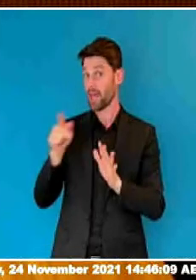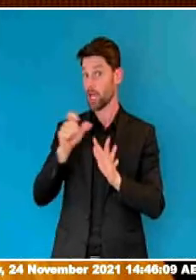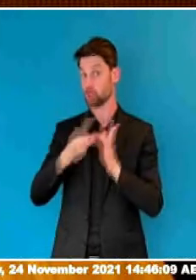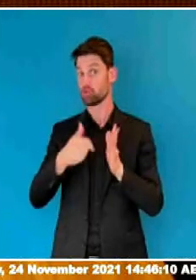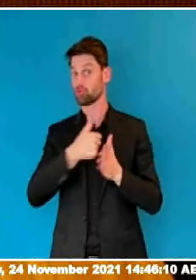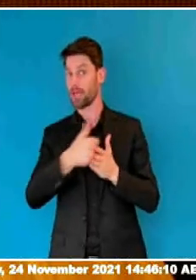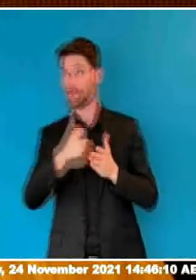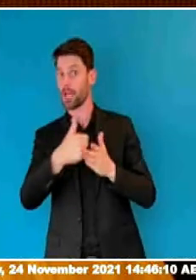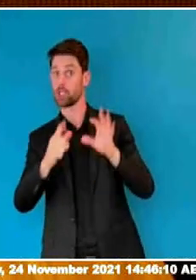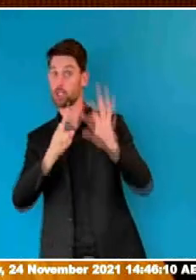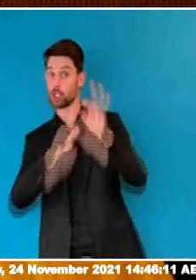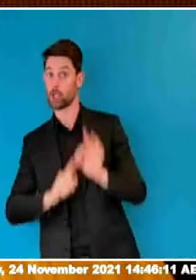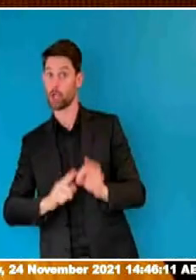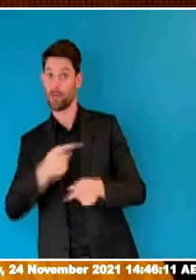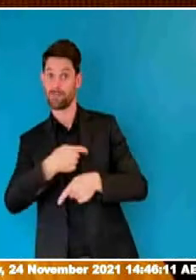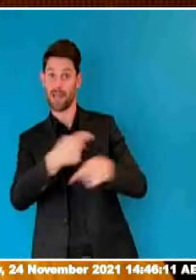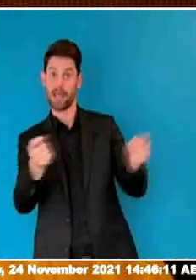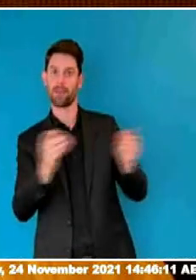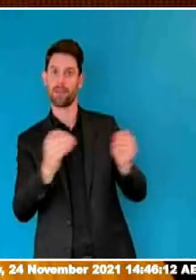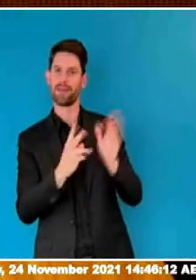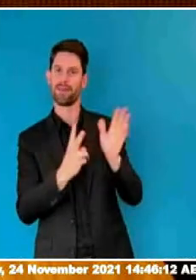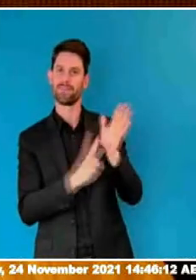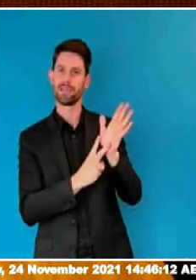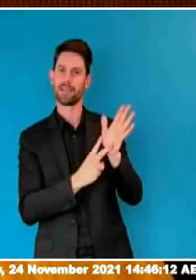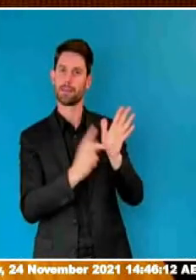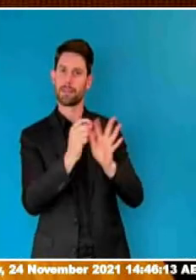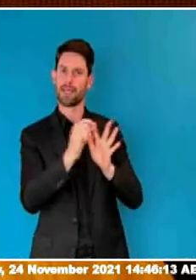Victorian public sector employees, as you would expect, an engagement survey which